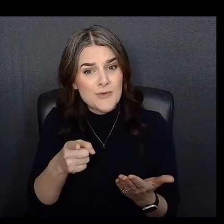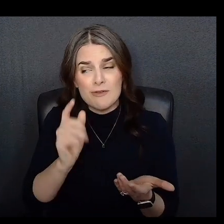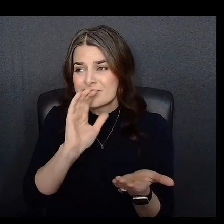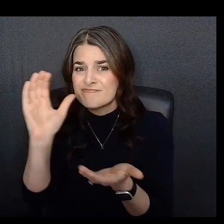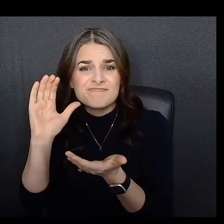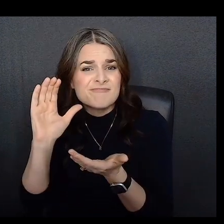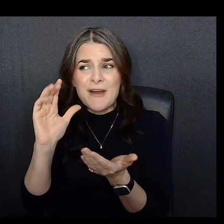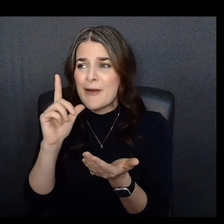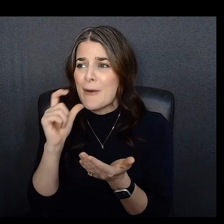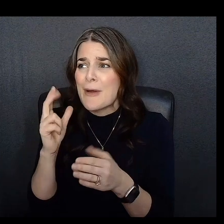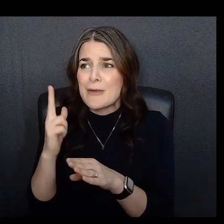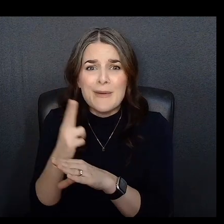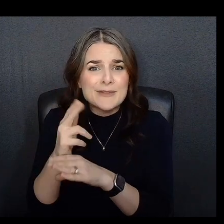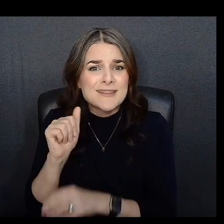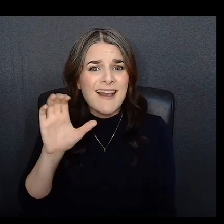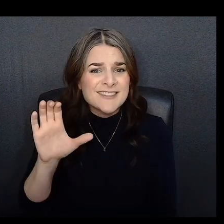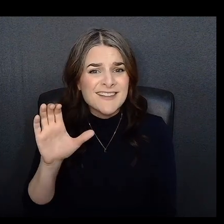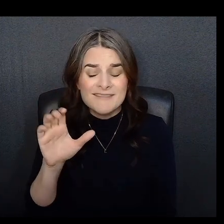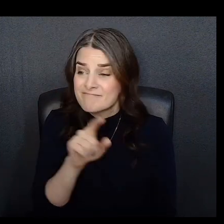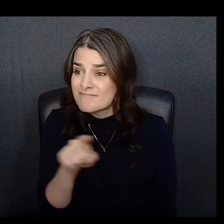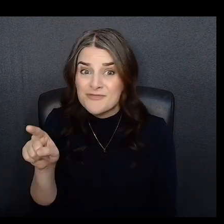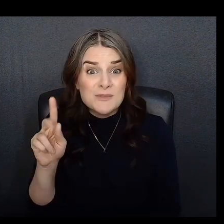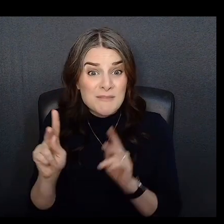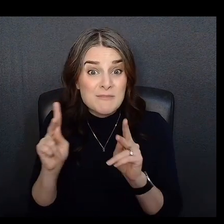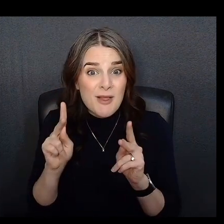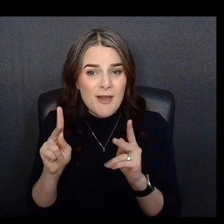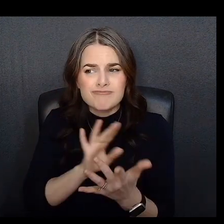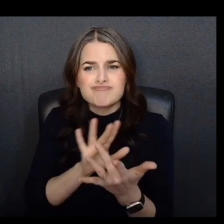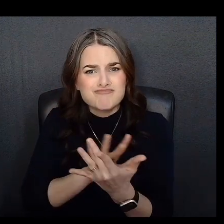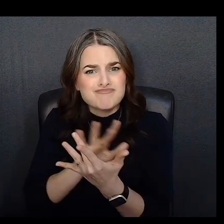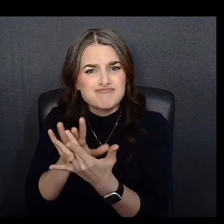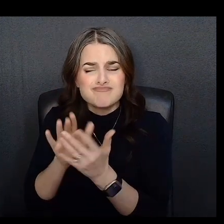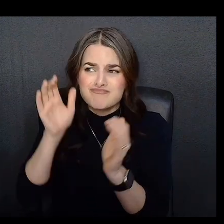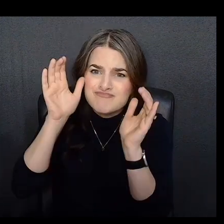the voices of AAC users, and listen to their experiences,